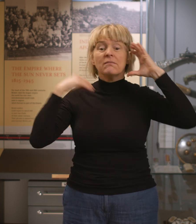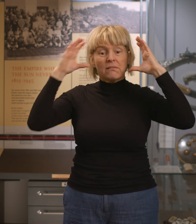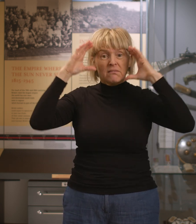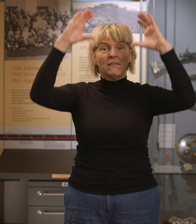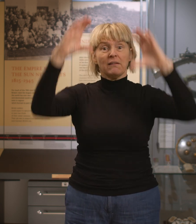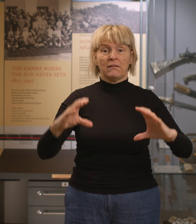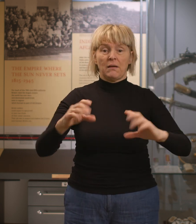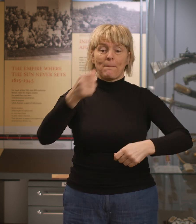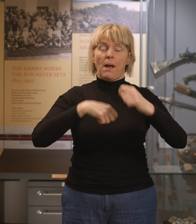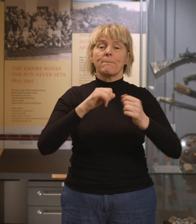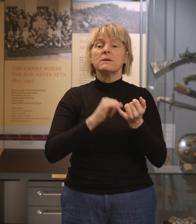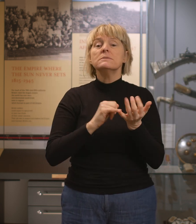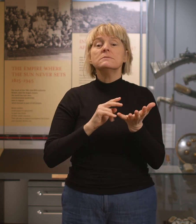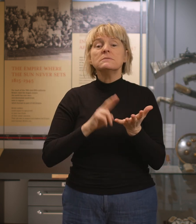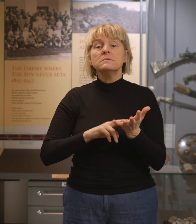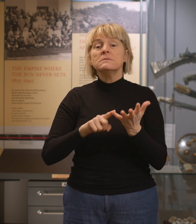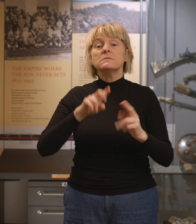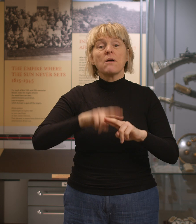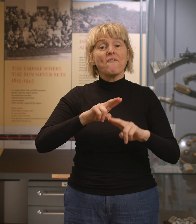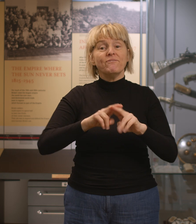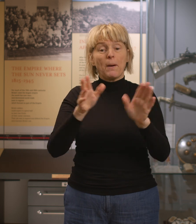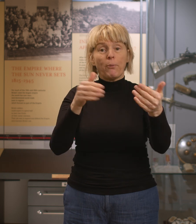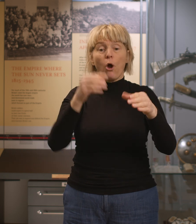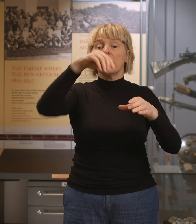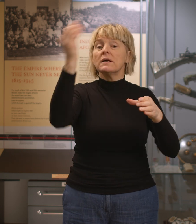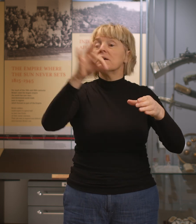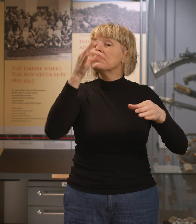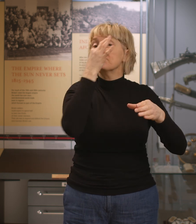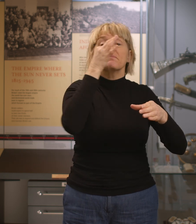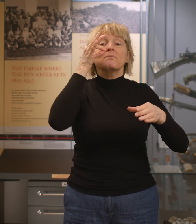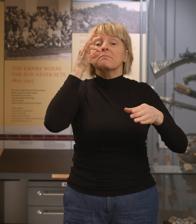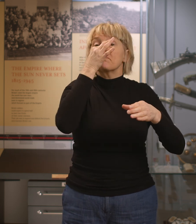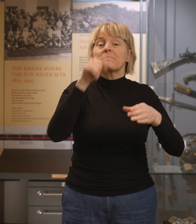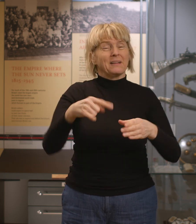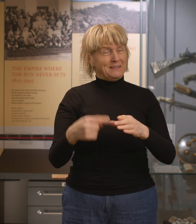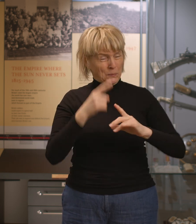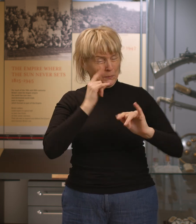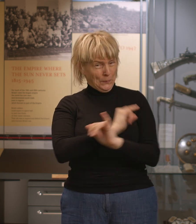One of those objects is the Tigers Head Snuff Box which was a real Tigers head that was